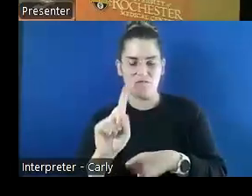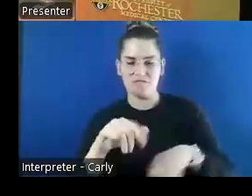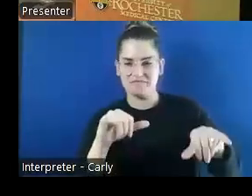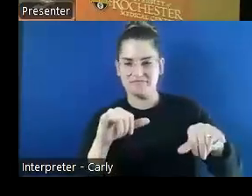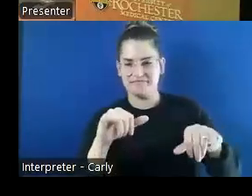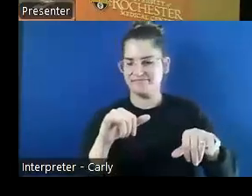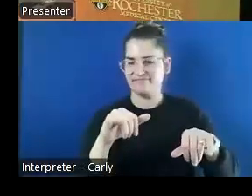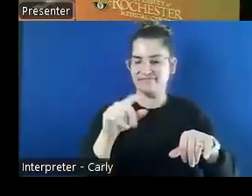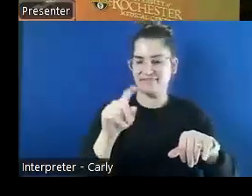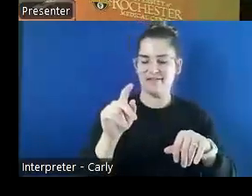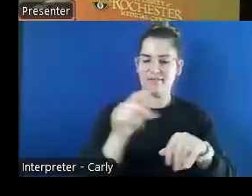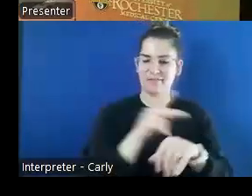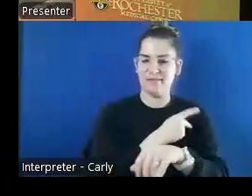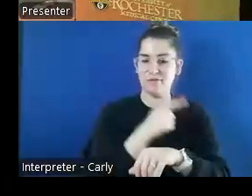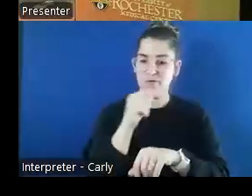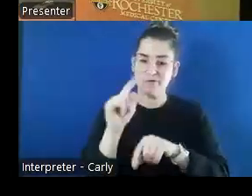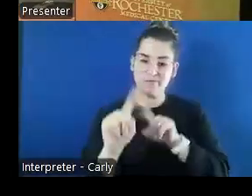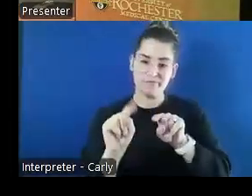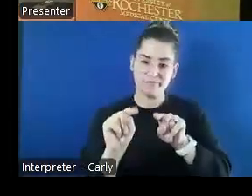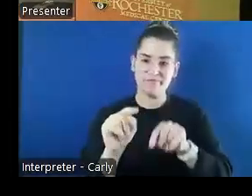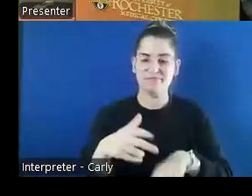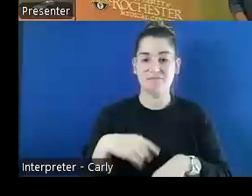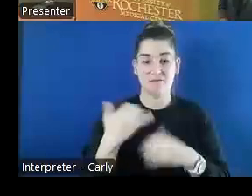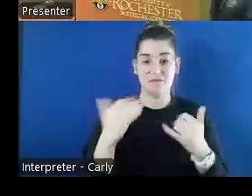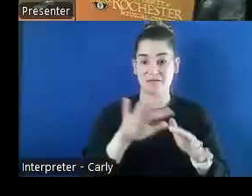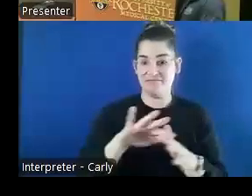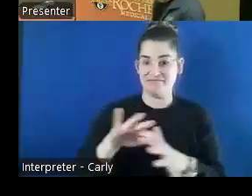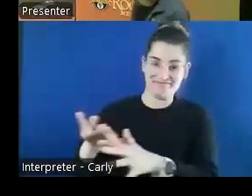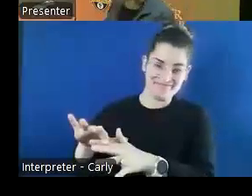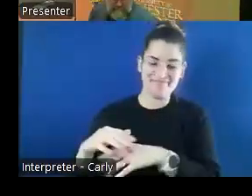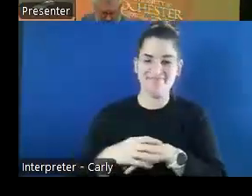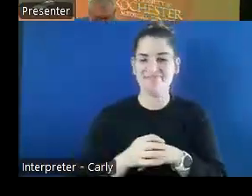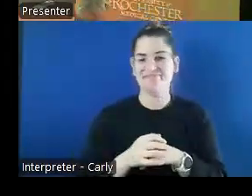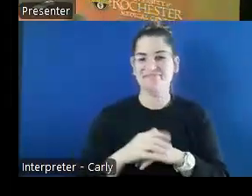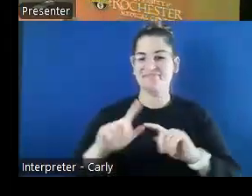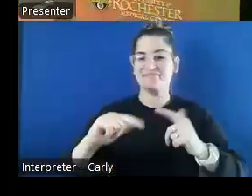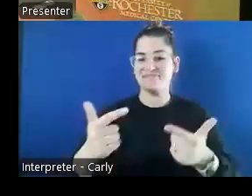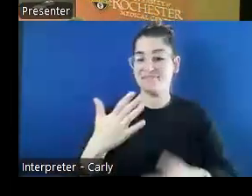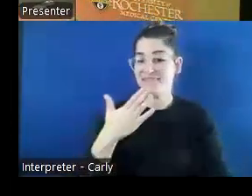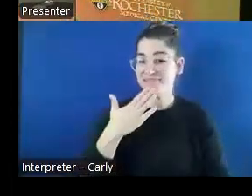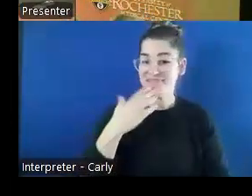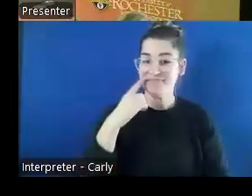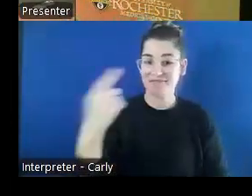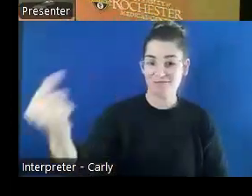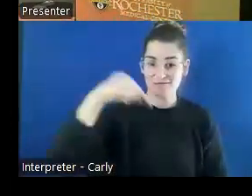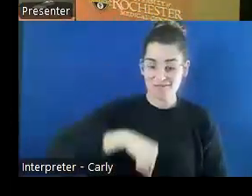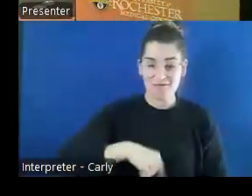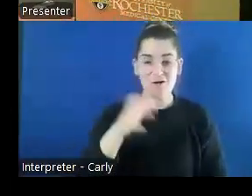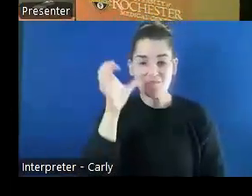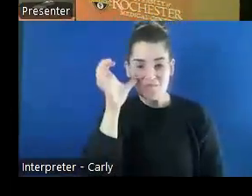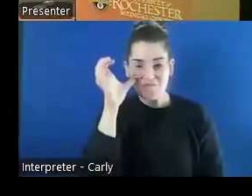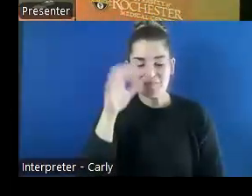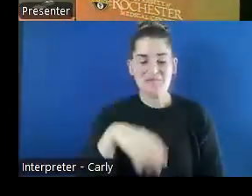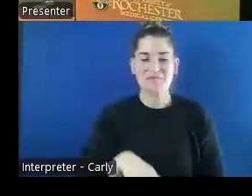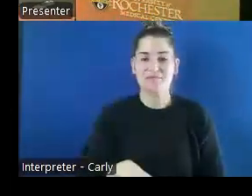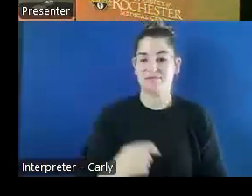way well thank you all for coming out and listening um so last year so I think everybody